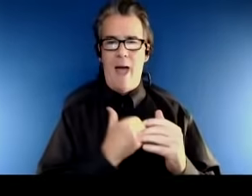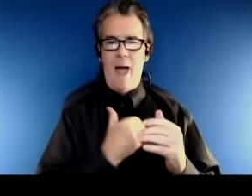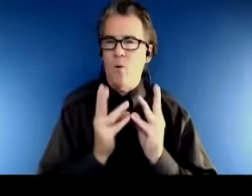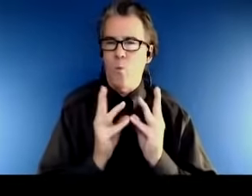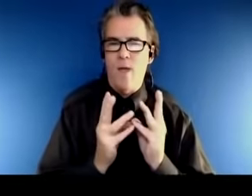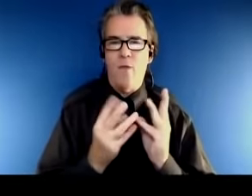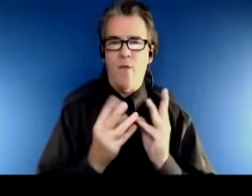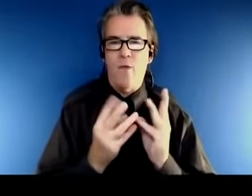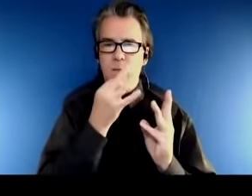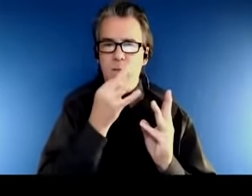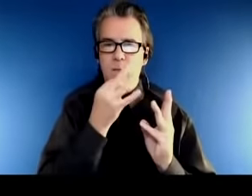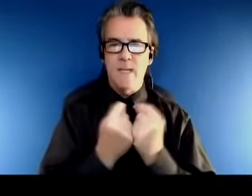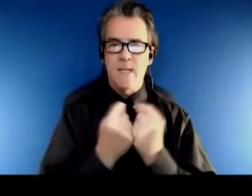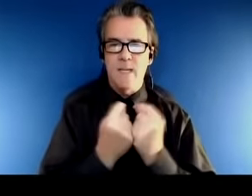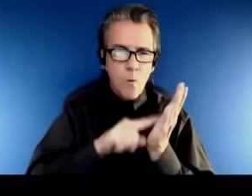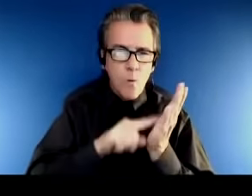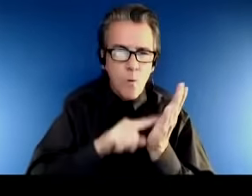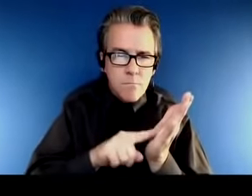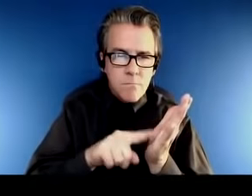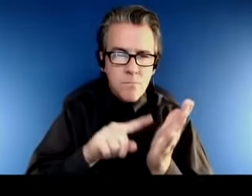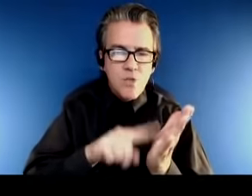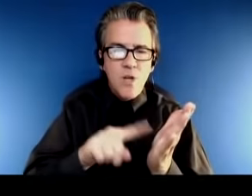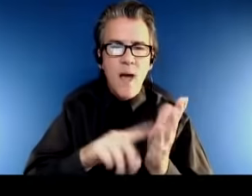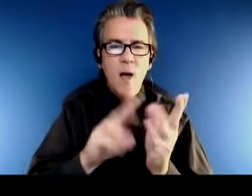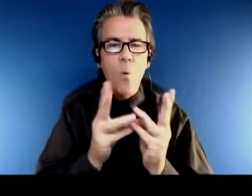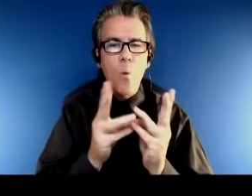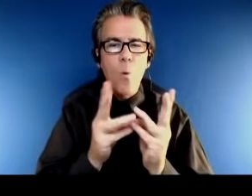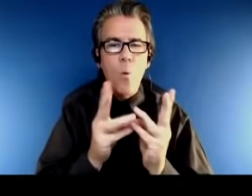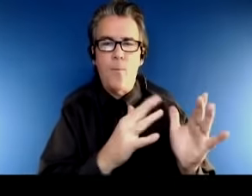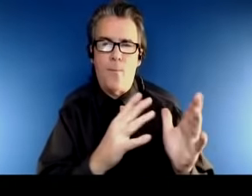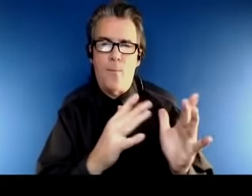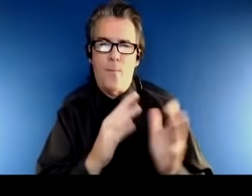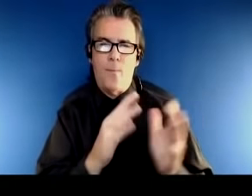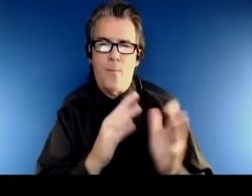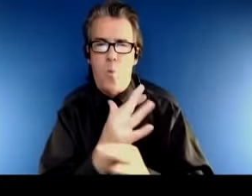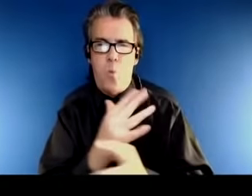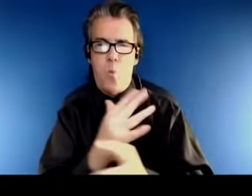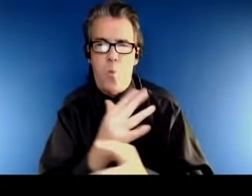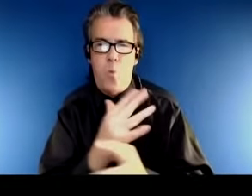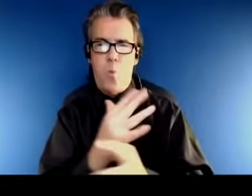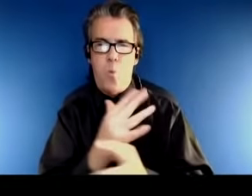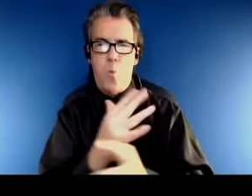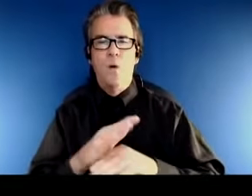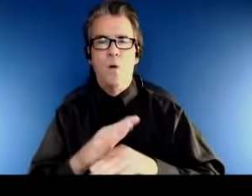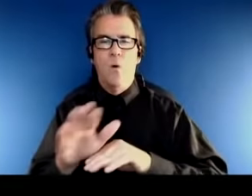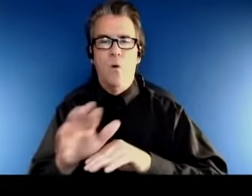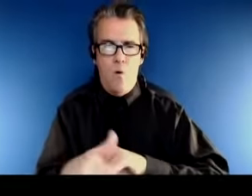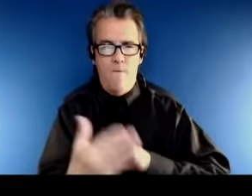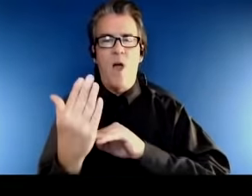But I want to go back to the weather forecasting because every PSPS event starts with weather.